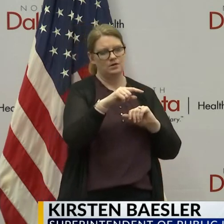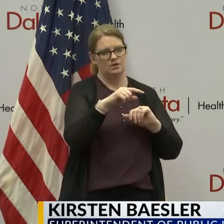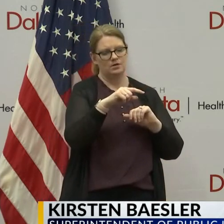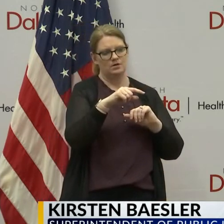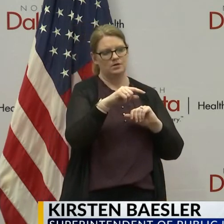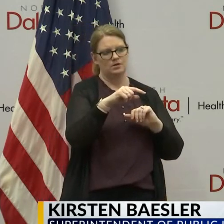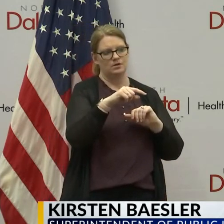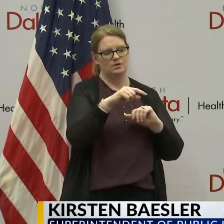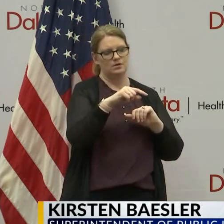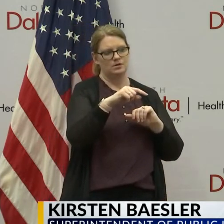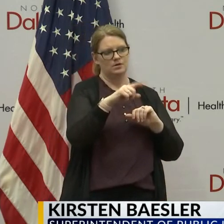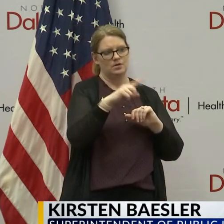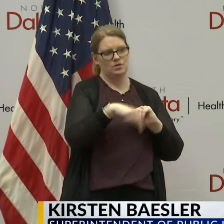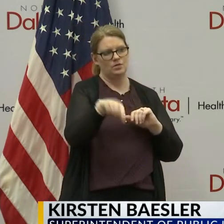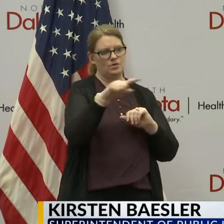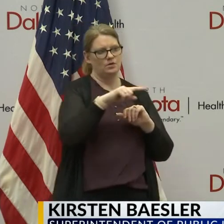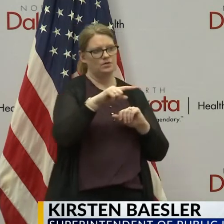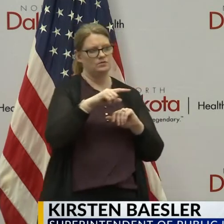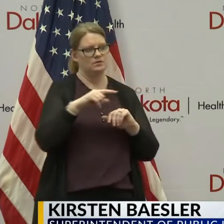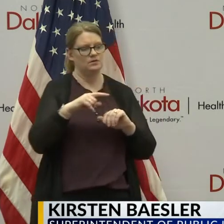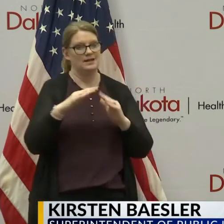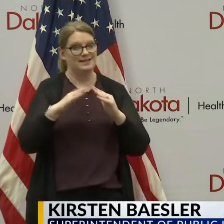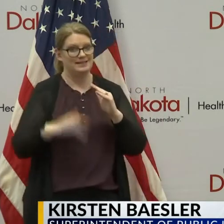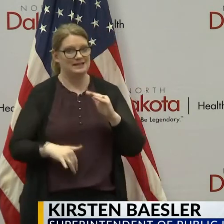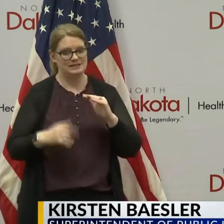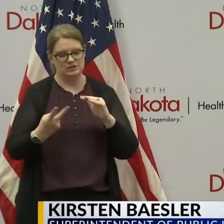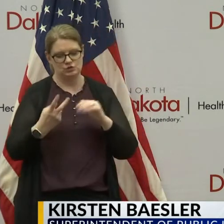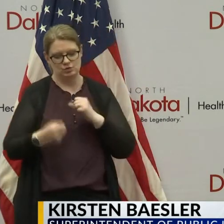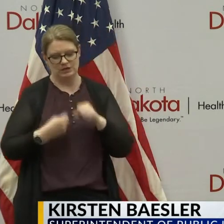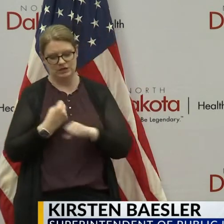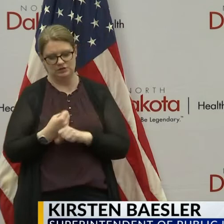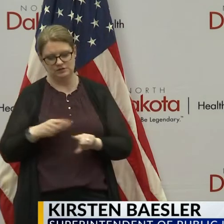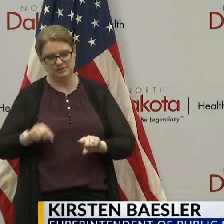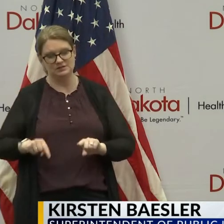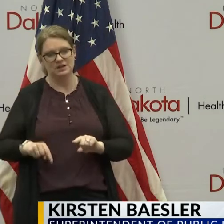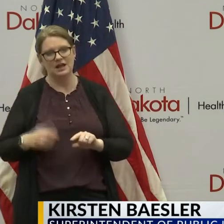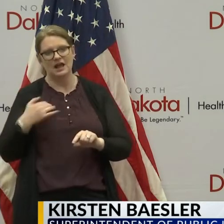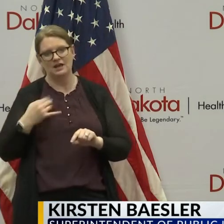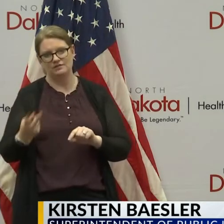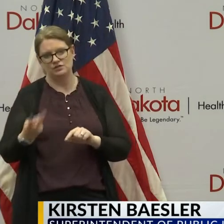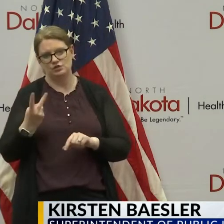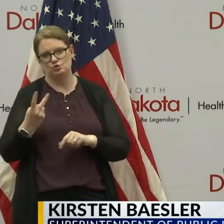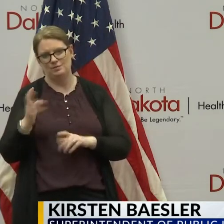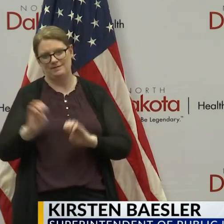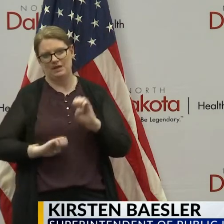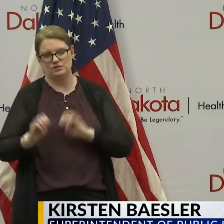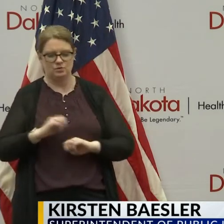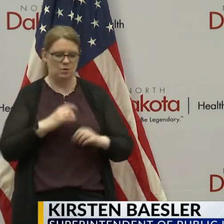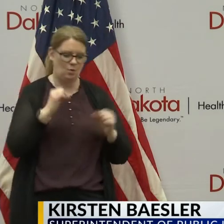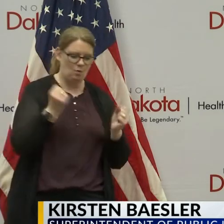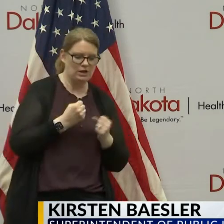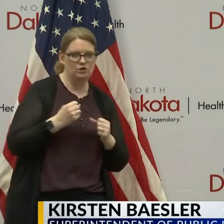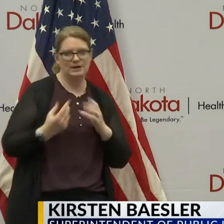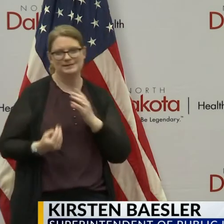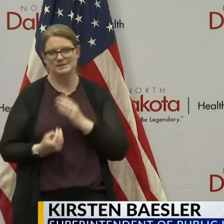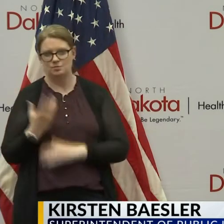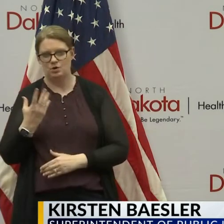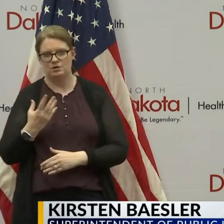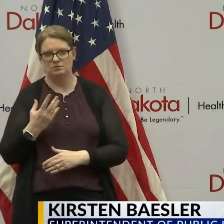ASSOCIATE SUPERINTENDENTS WHO HAVE FOR YEARS EXPERIENCE ARE EVALUATED ONCE.THOSE TEACHERS AND PRINCIPALS AND